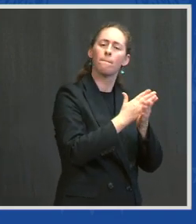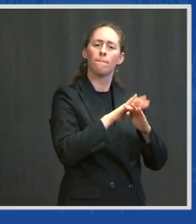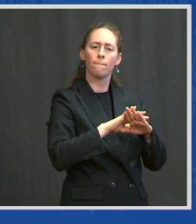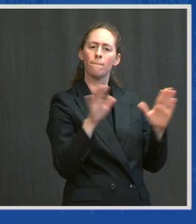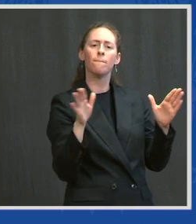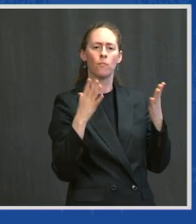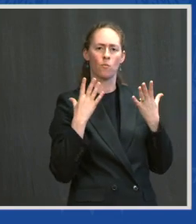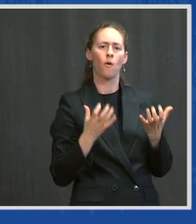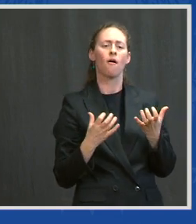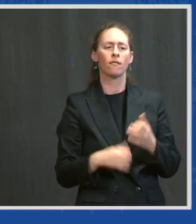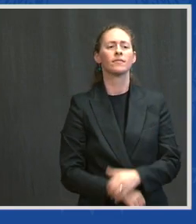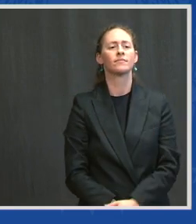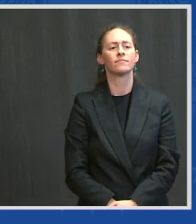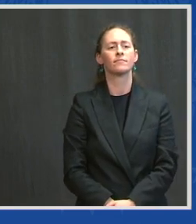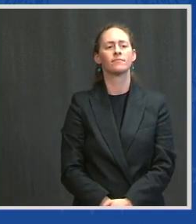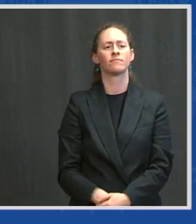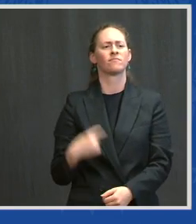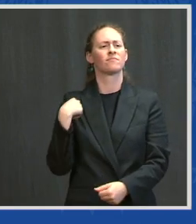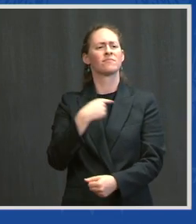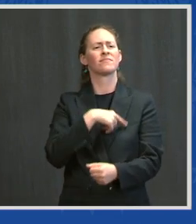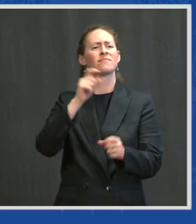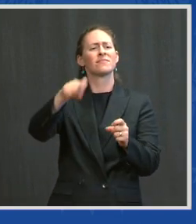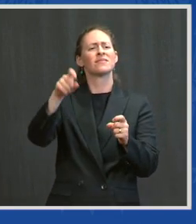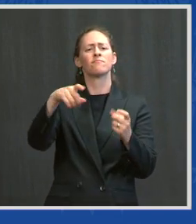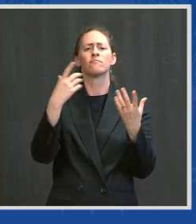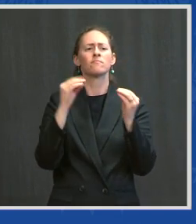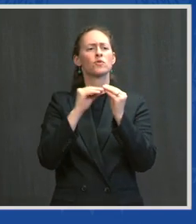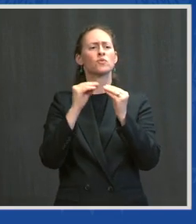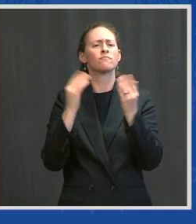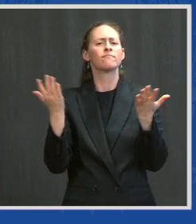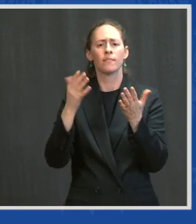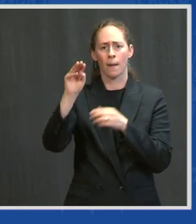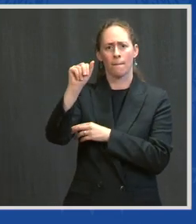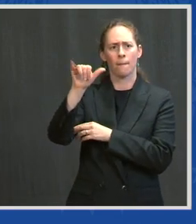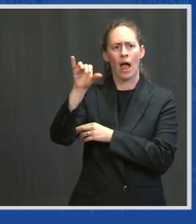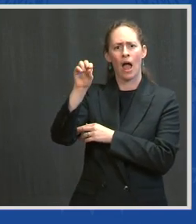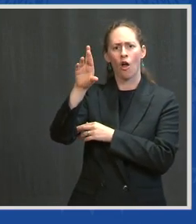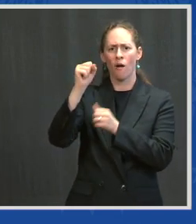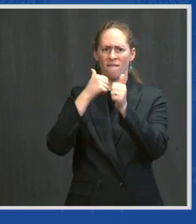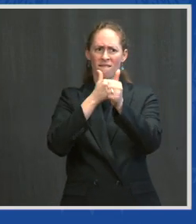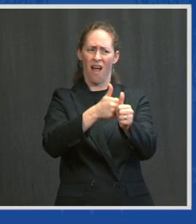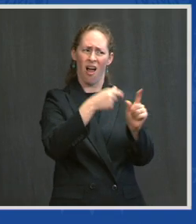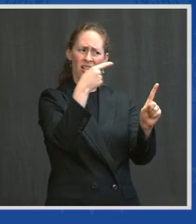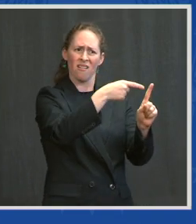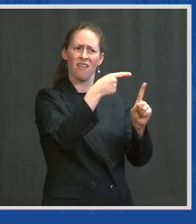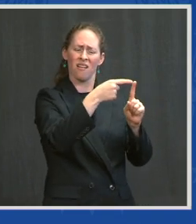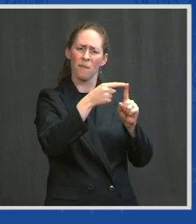We need more mayors to follow and I'm going to be pushing to keep -- pushing for more of these proven programs,